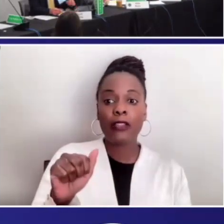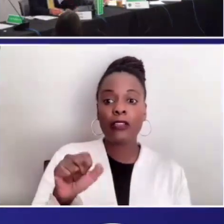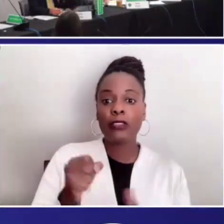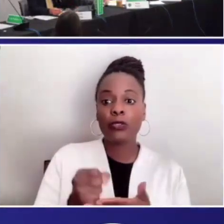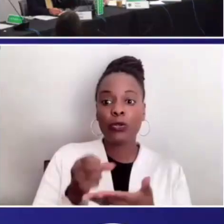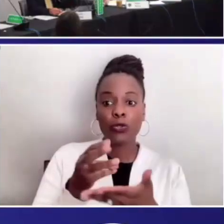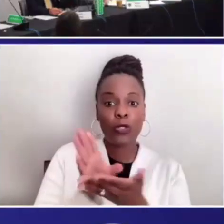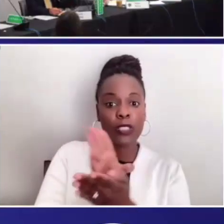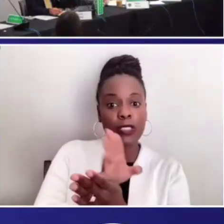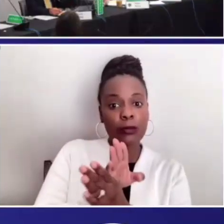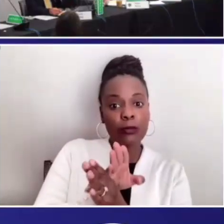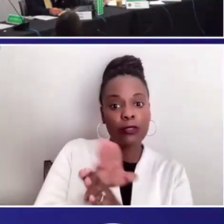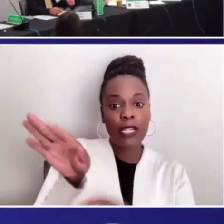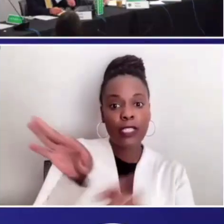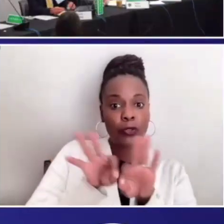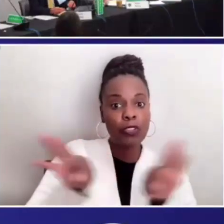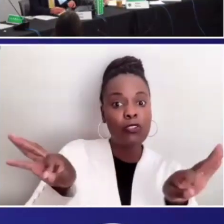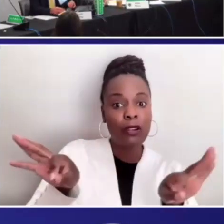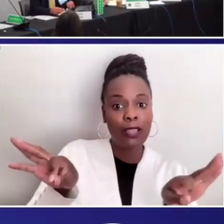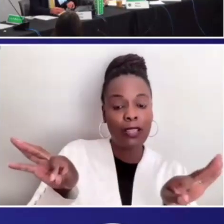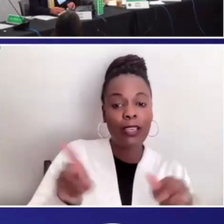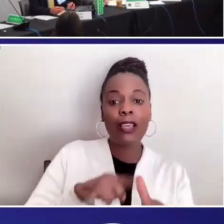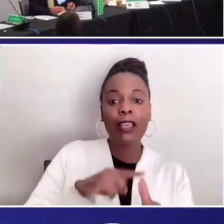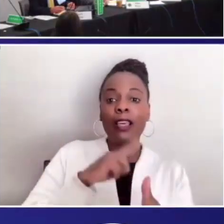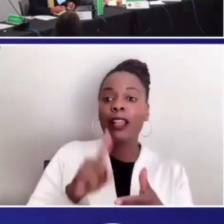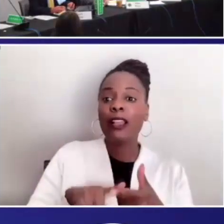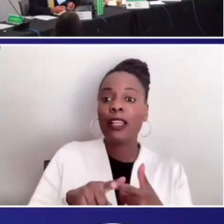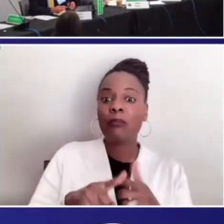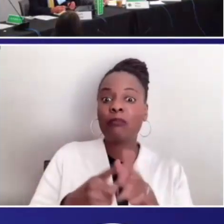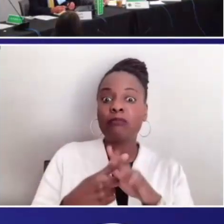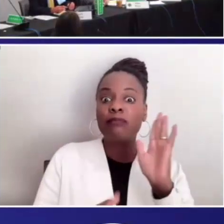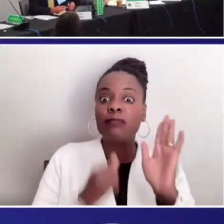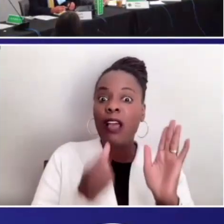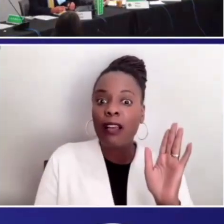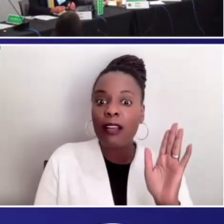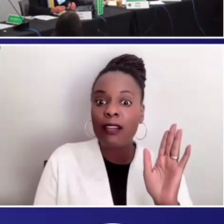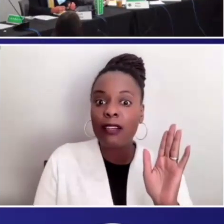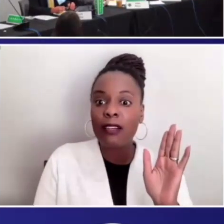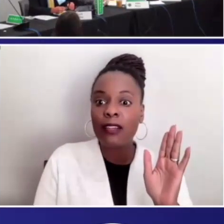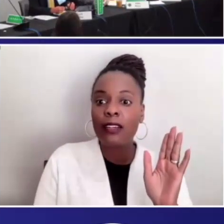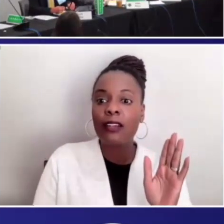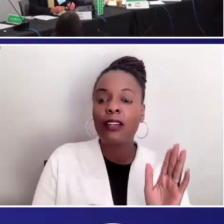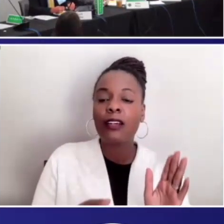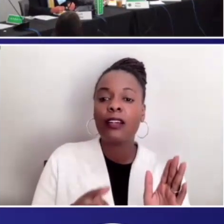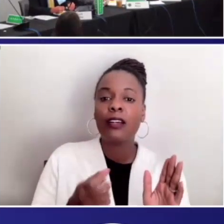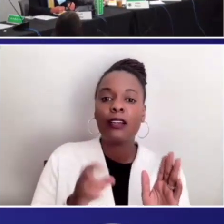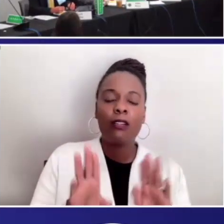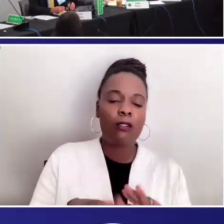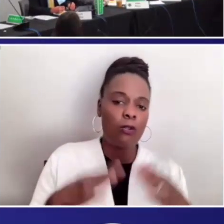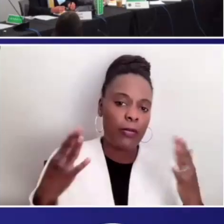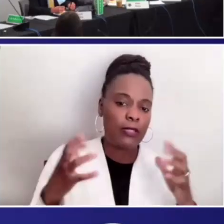And then suddenly it wasn't again. That opens up a lot of litigation would be